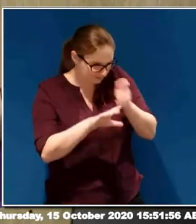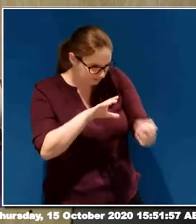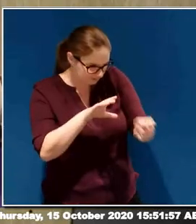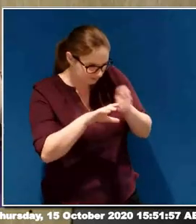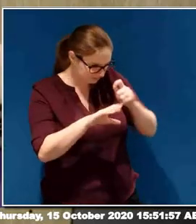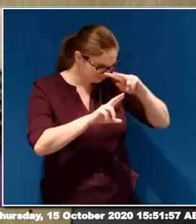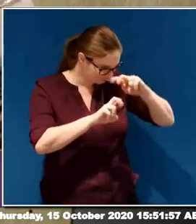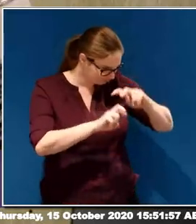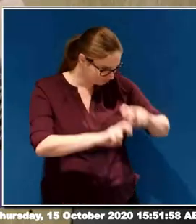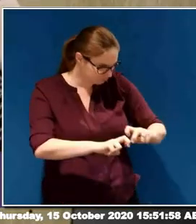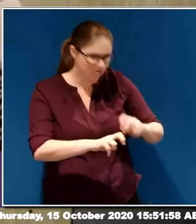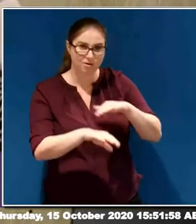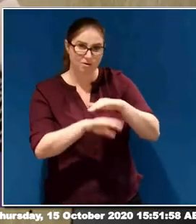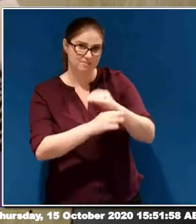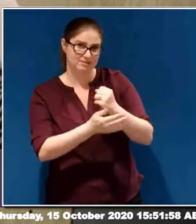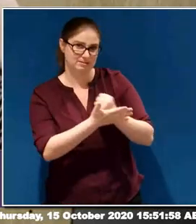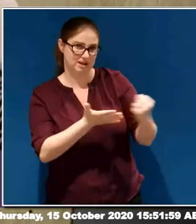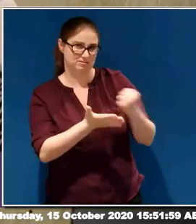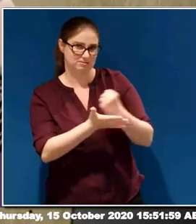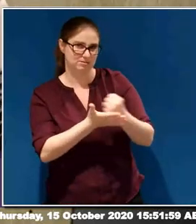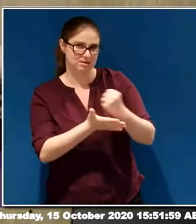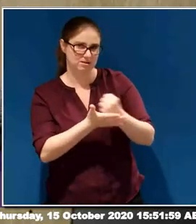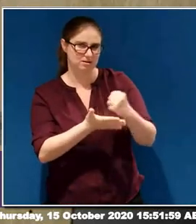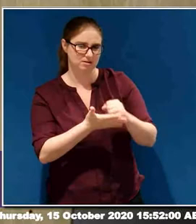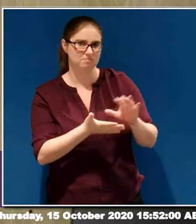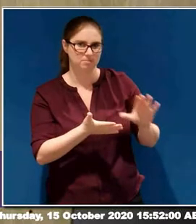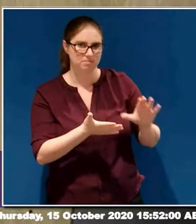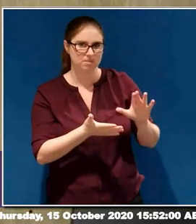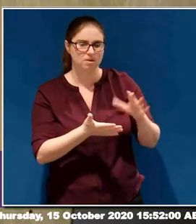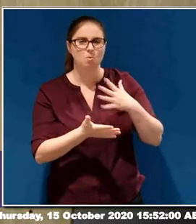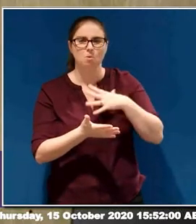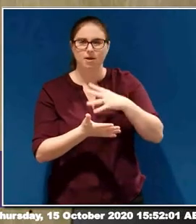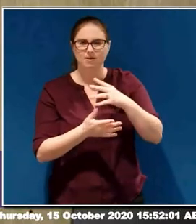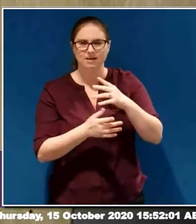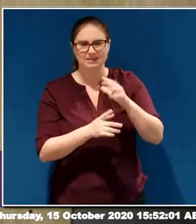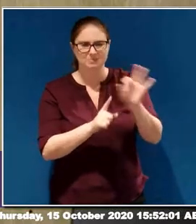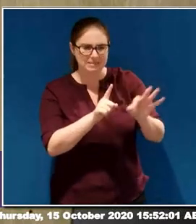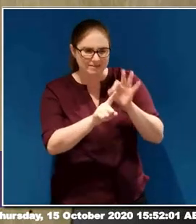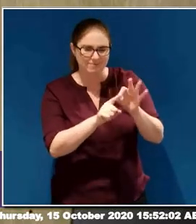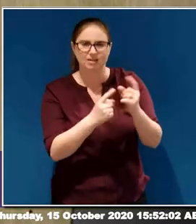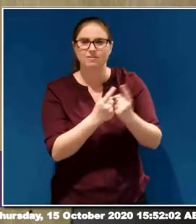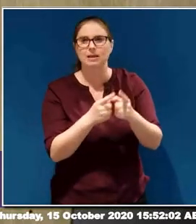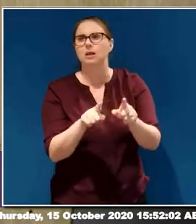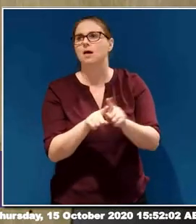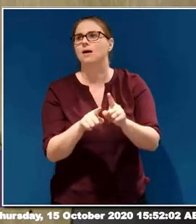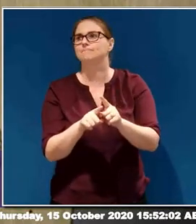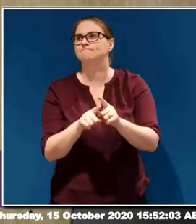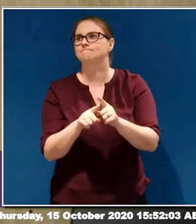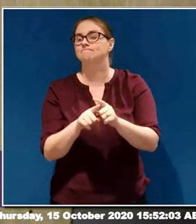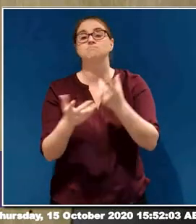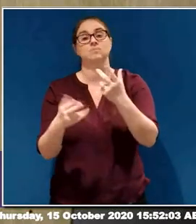at Indigenous and we look at disability and we look at in-care and multiple